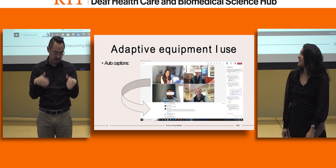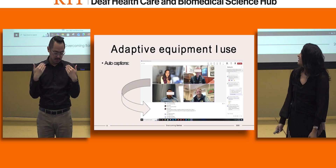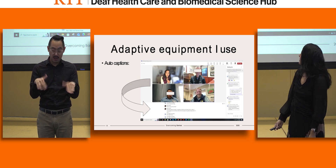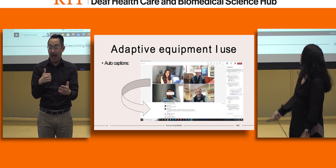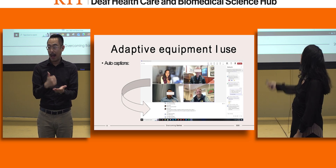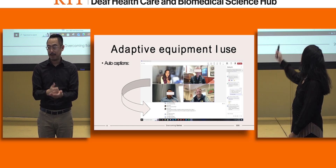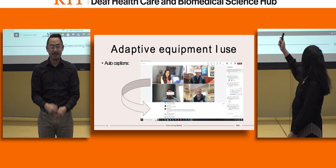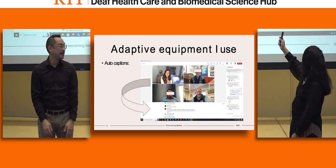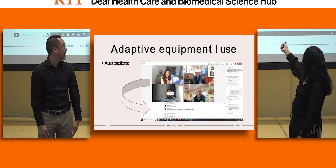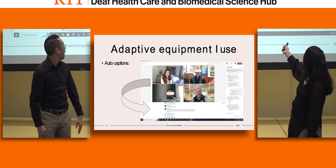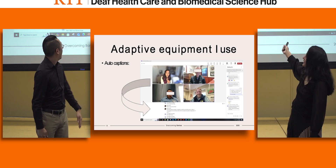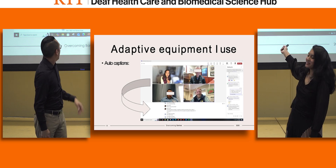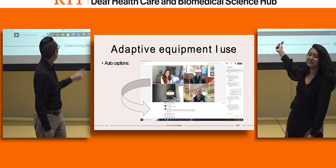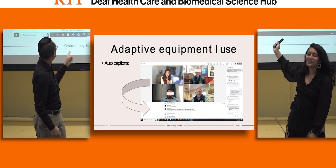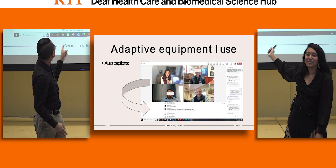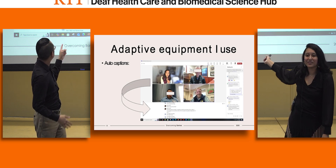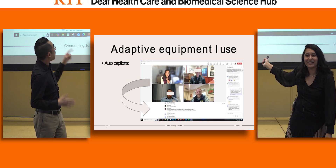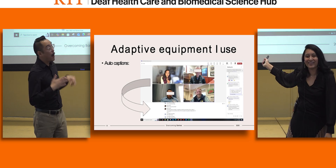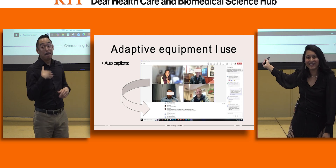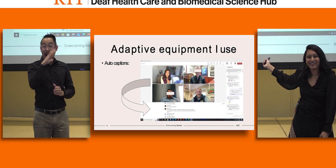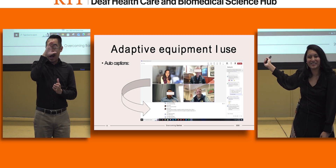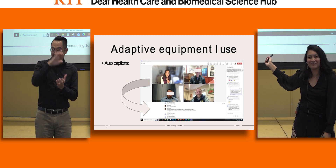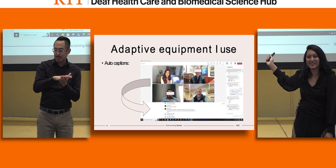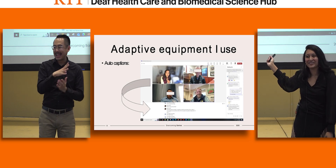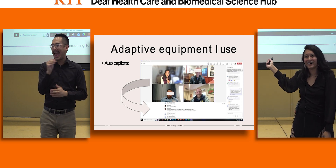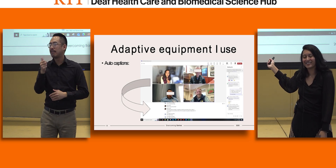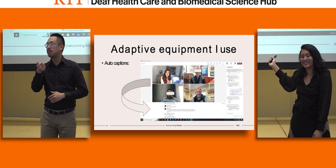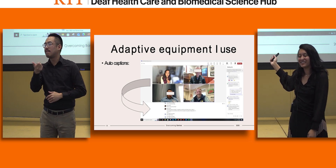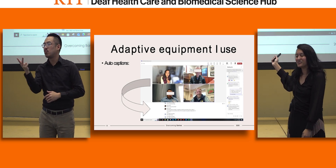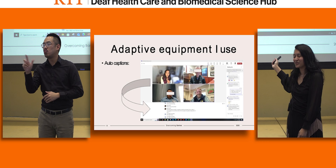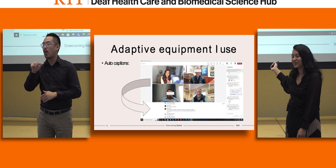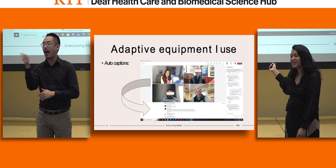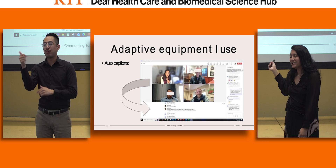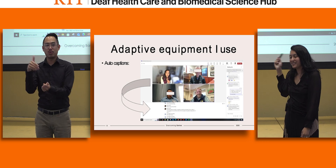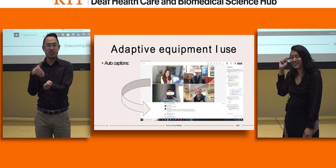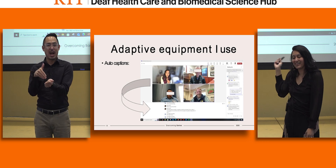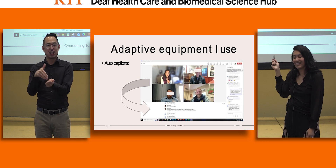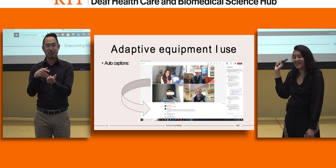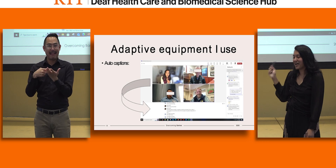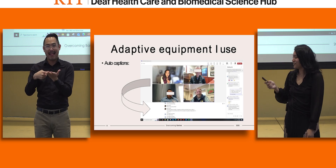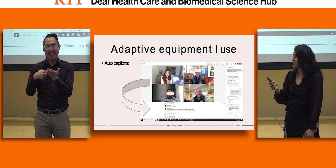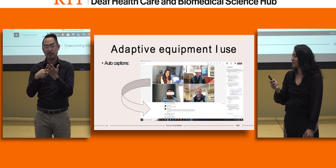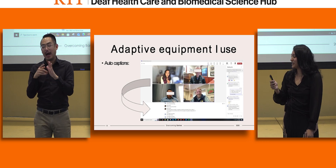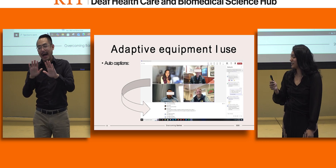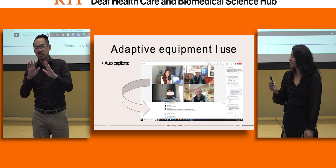This is me and my husband and a few other docs that were talking after a meeting was over.